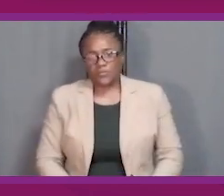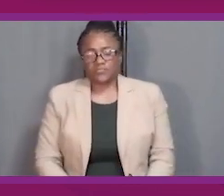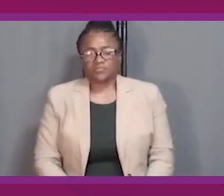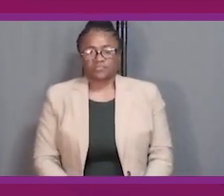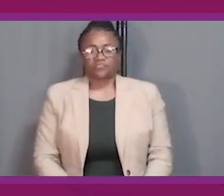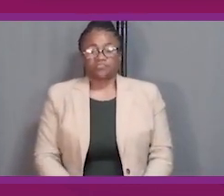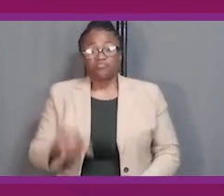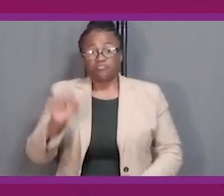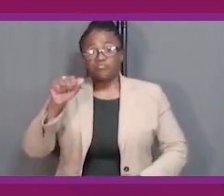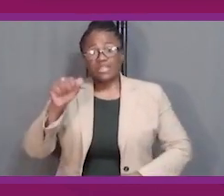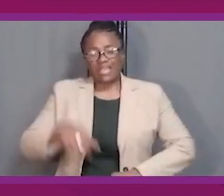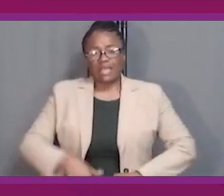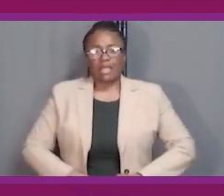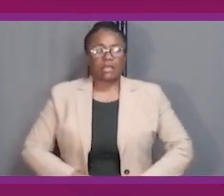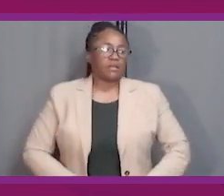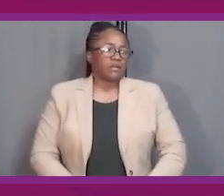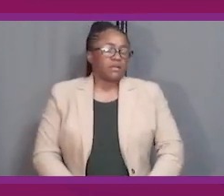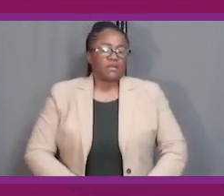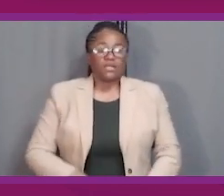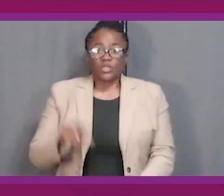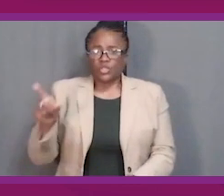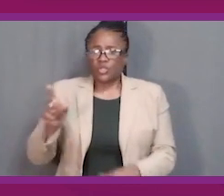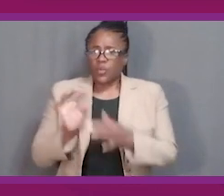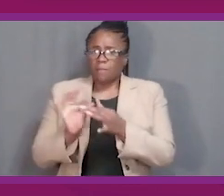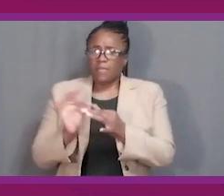our movements tending to be really US centric is something that really hurt